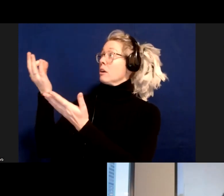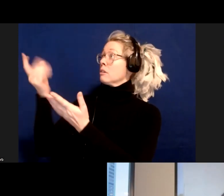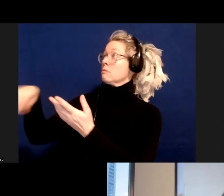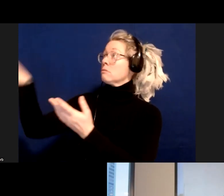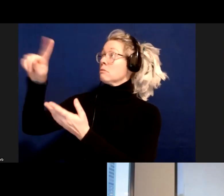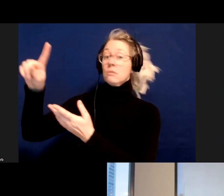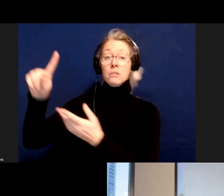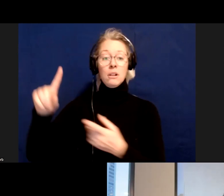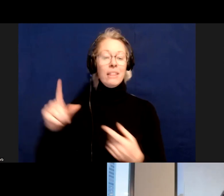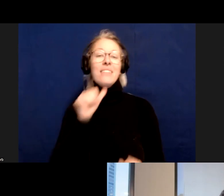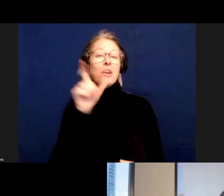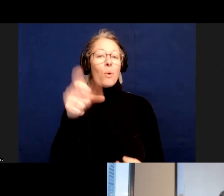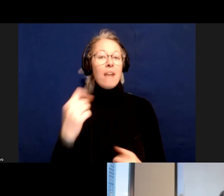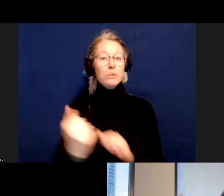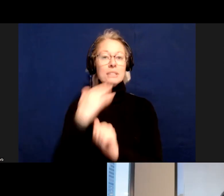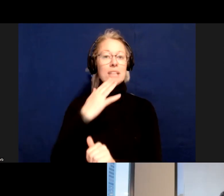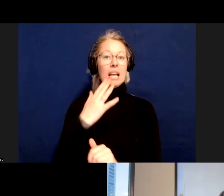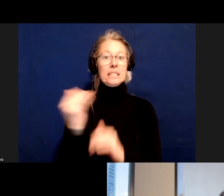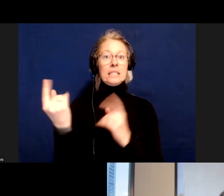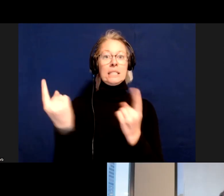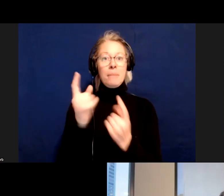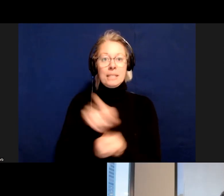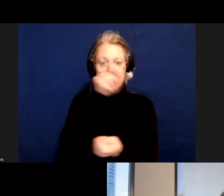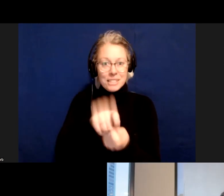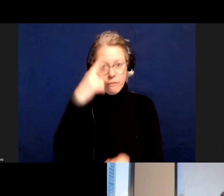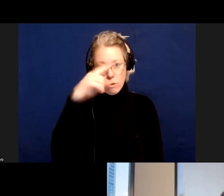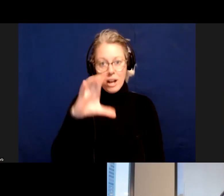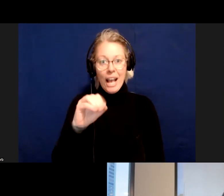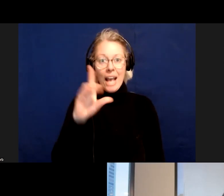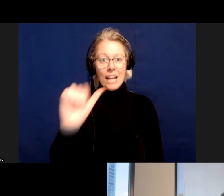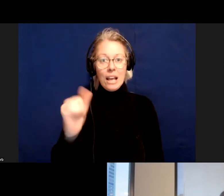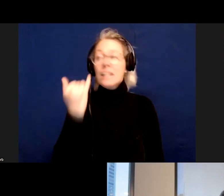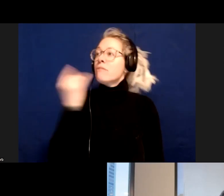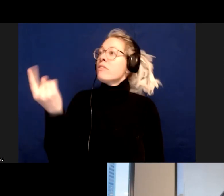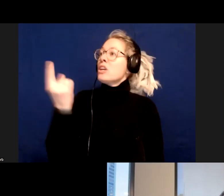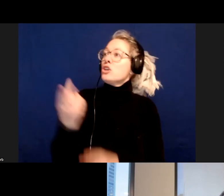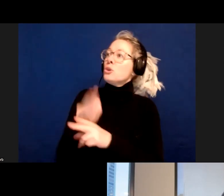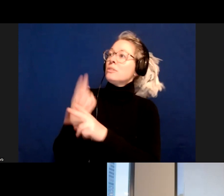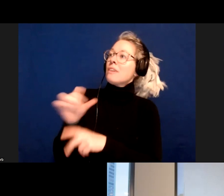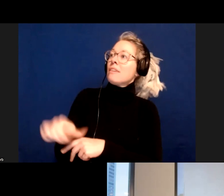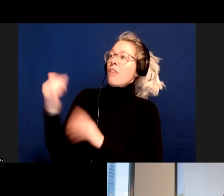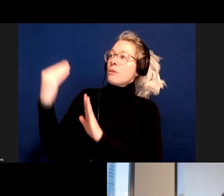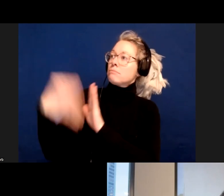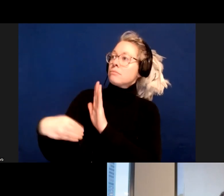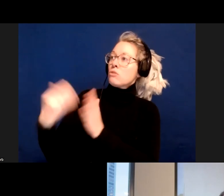a bespoke response specifically for Calgary Arts Development. So for example, a report